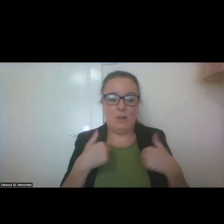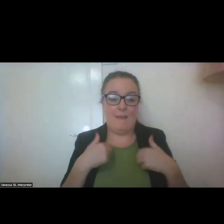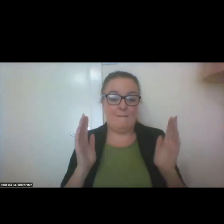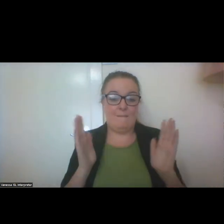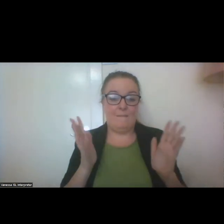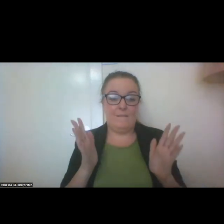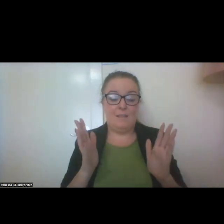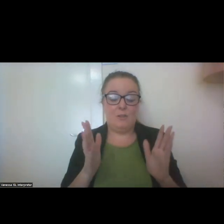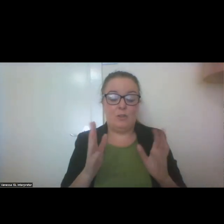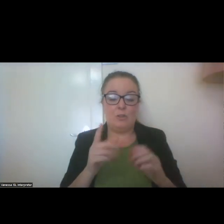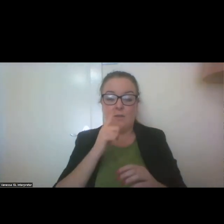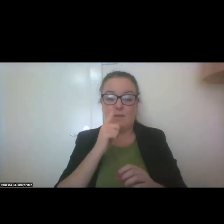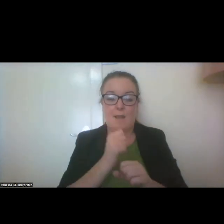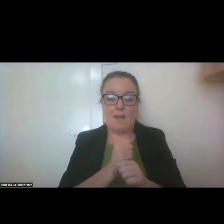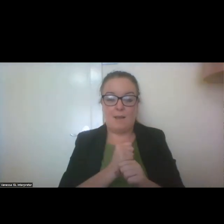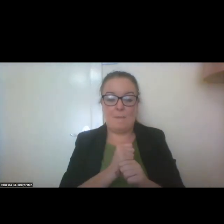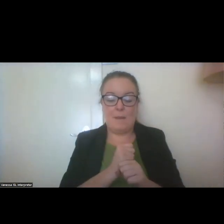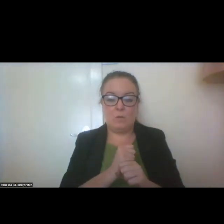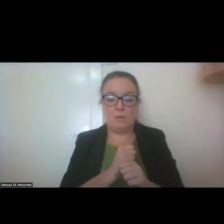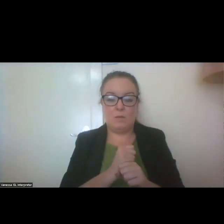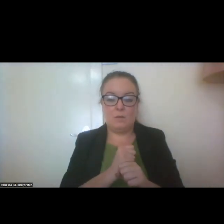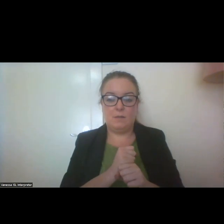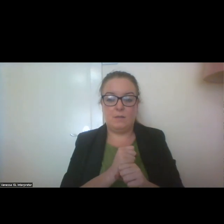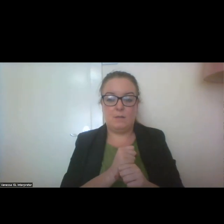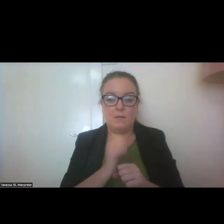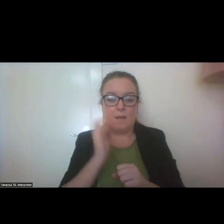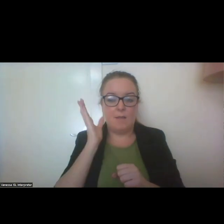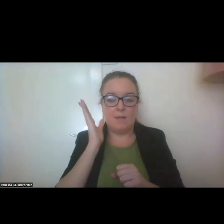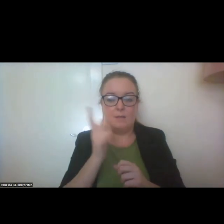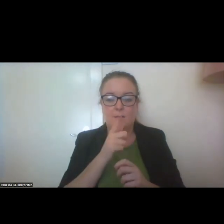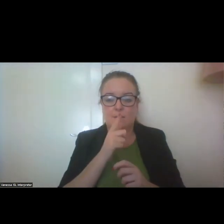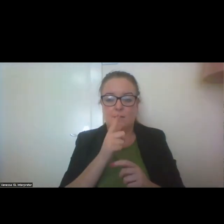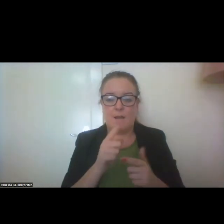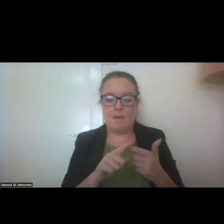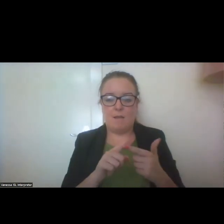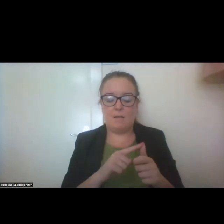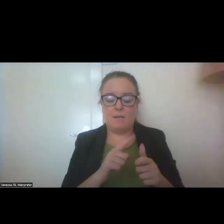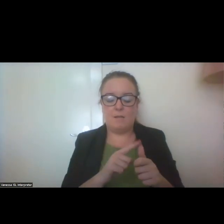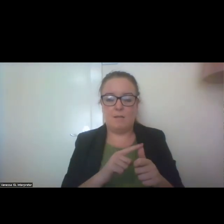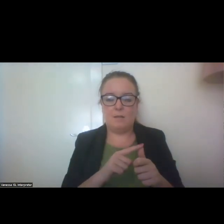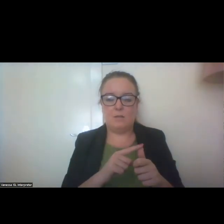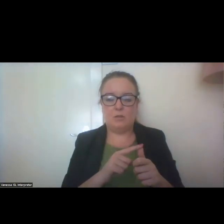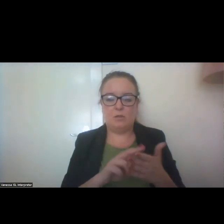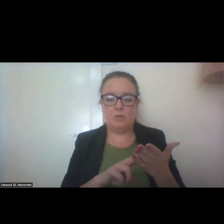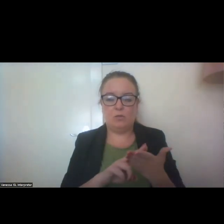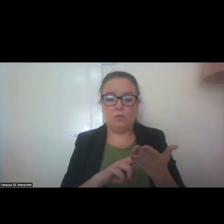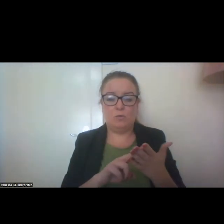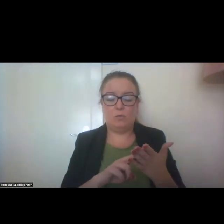the ListenTALK, the technology is DECT that it's using, which has been around for a very long time,